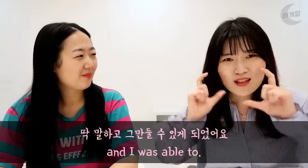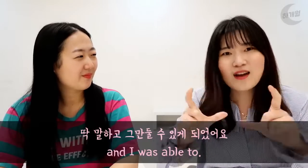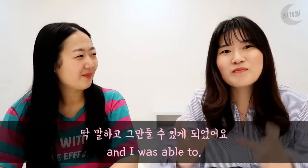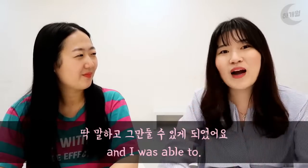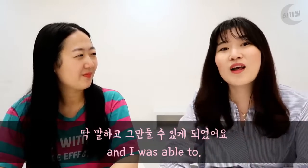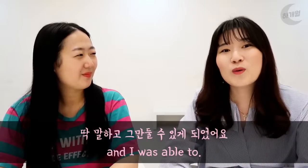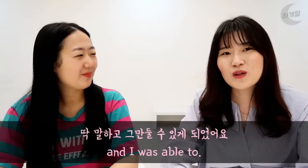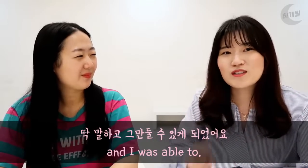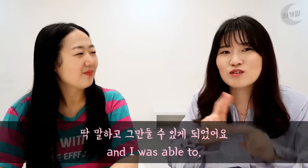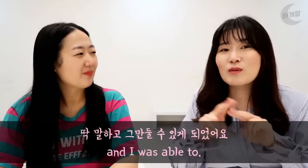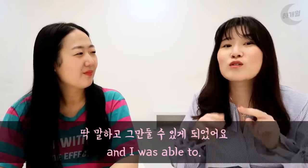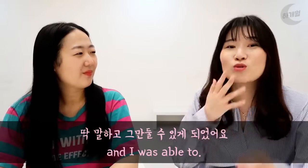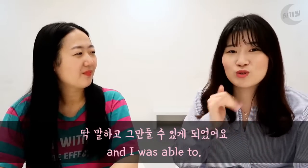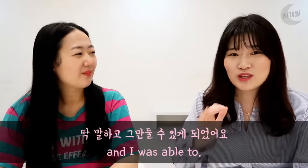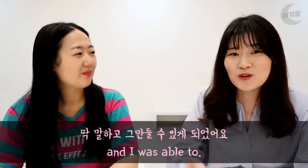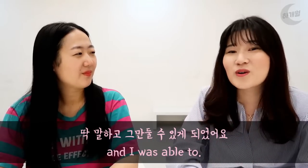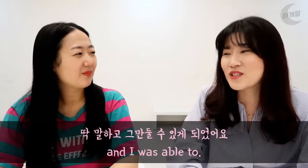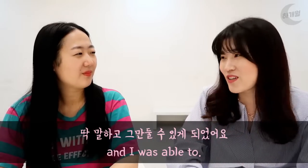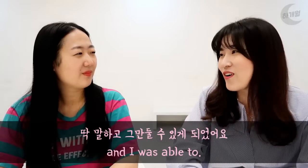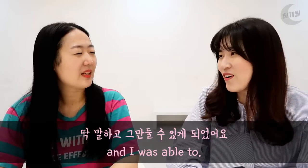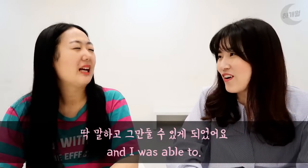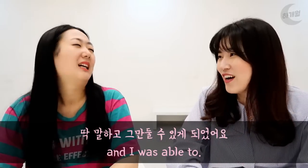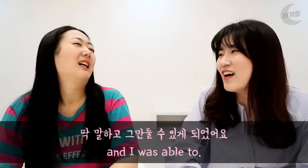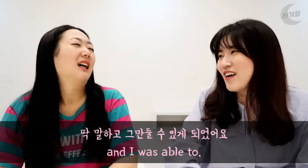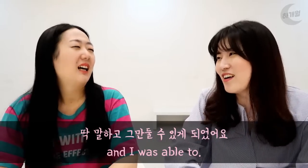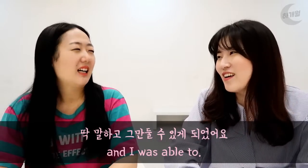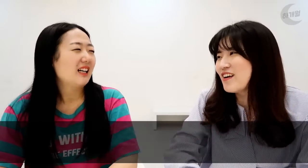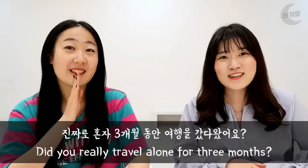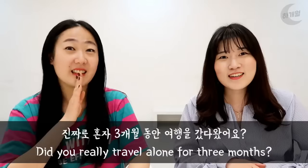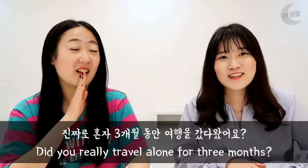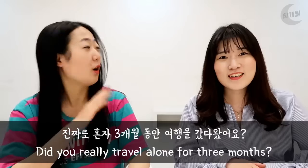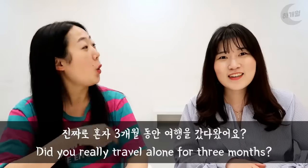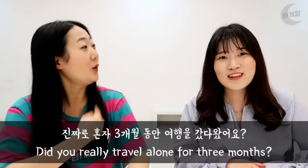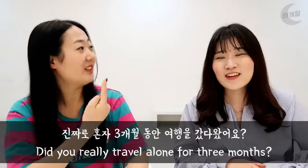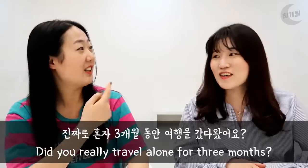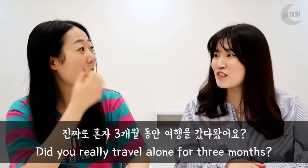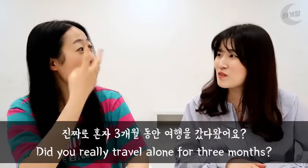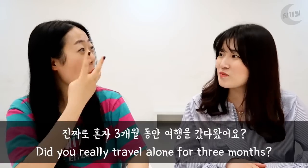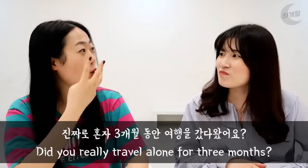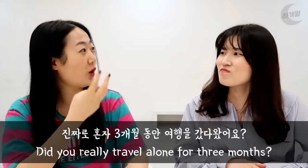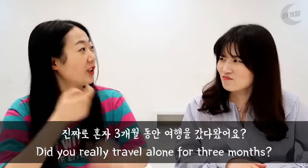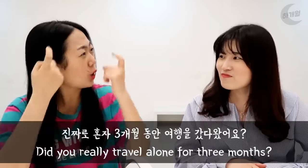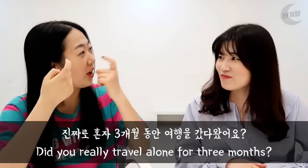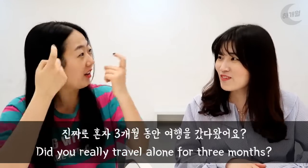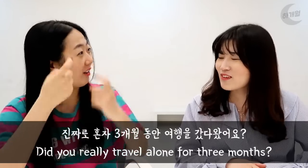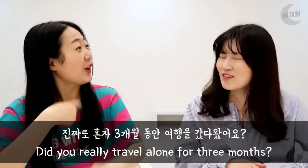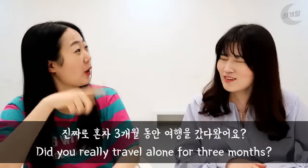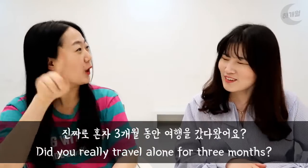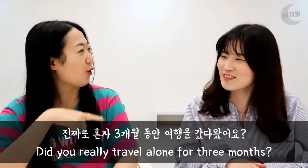and I was able to. did you really travel alone for three months?